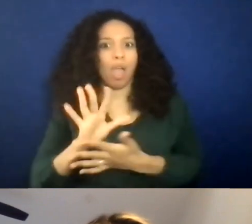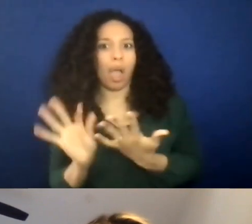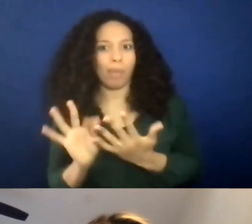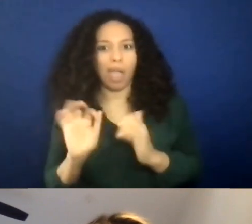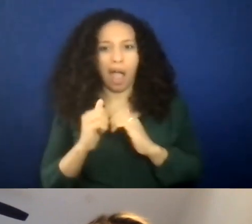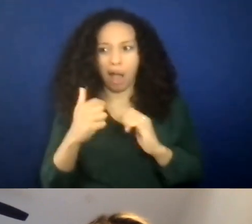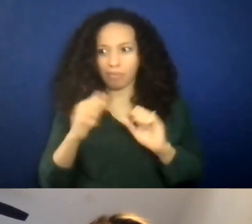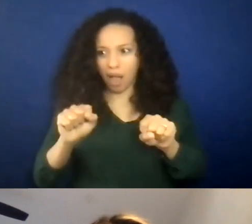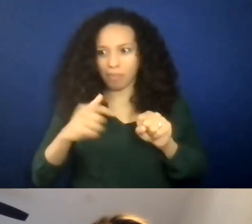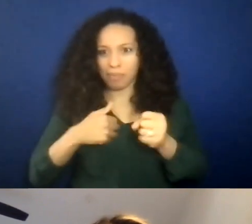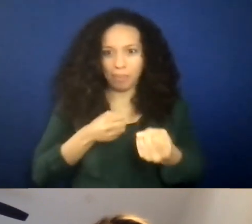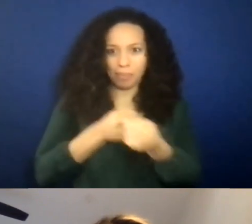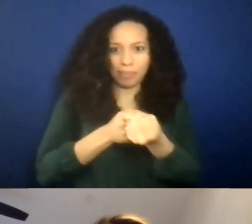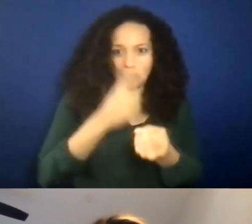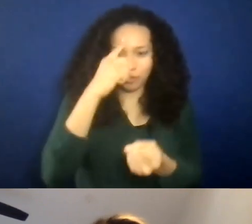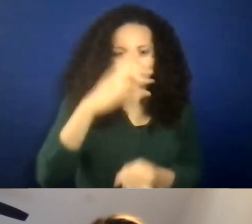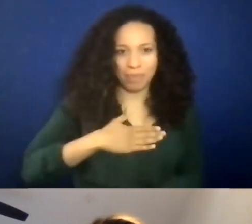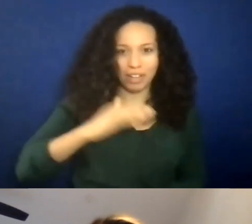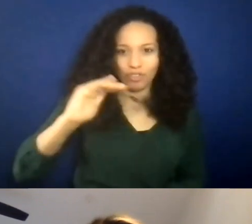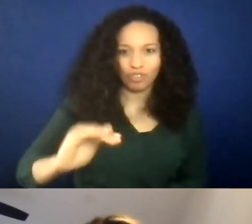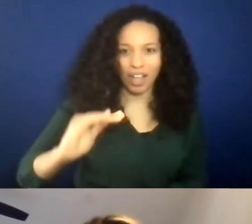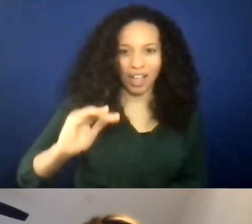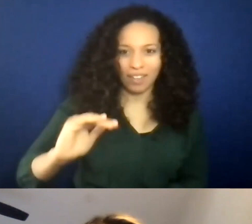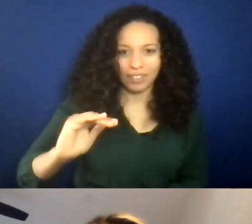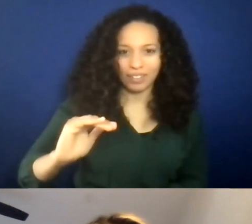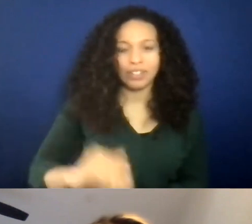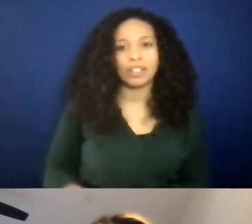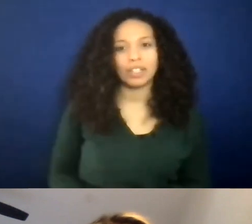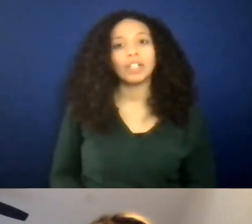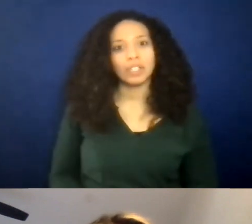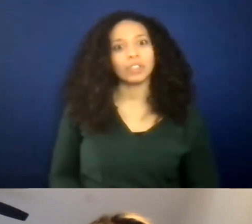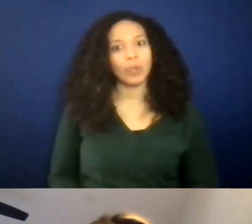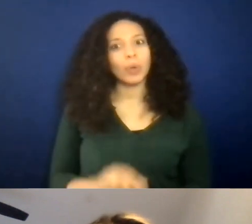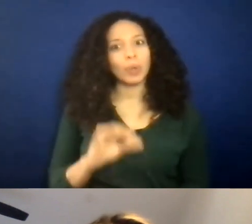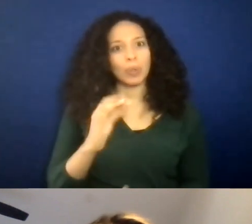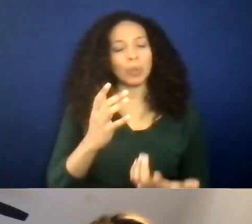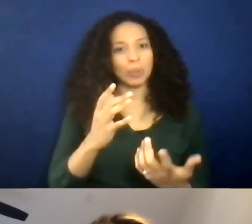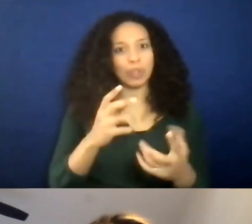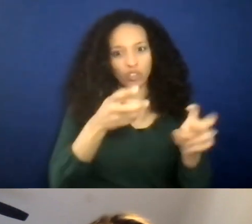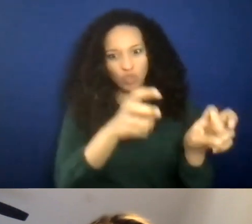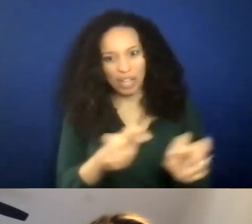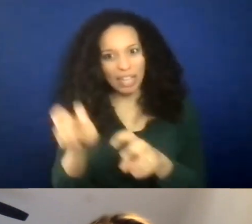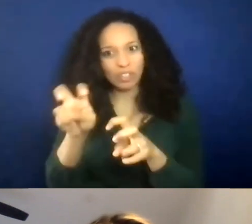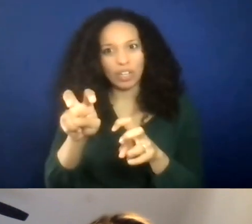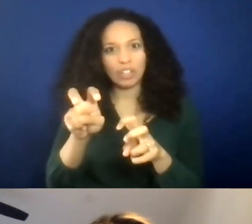So, I think that the sticking points of transition are really difficult for families to go through.